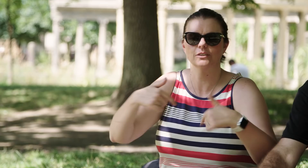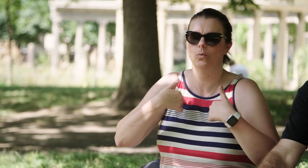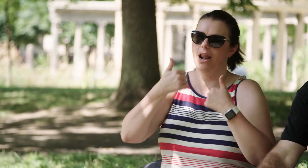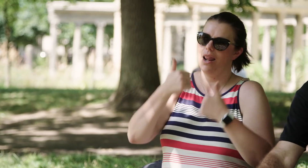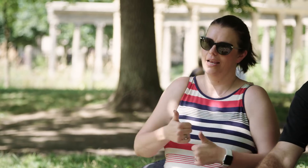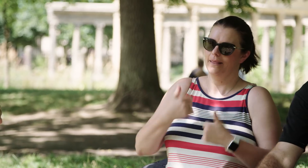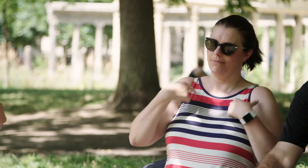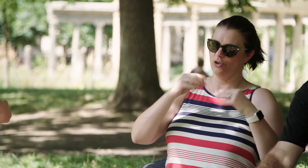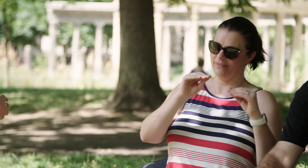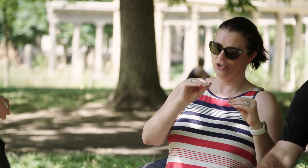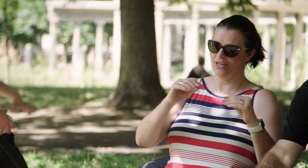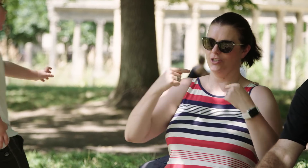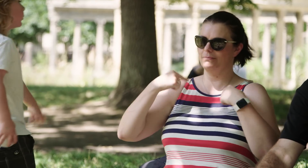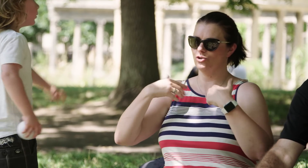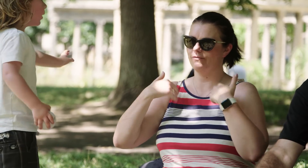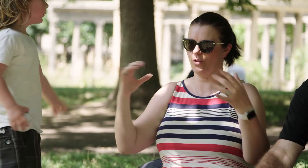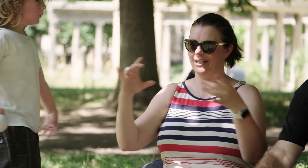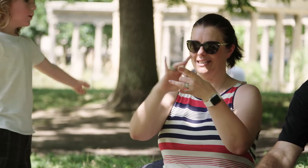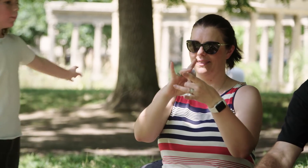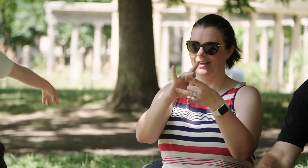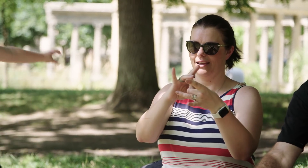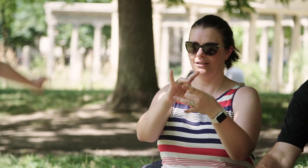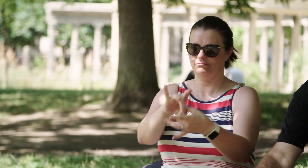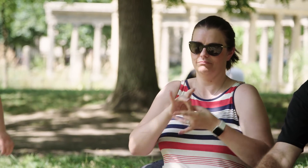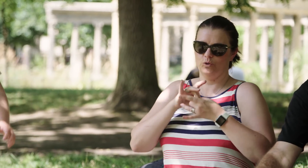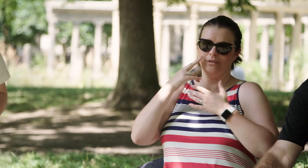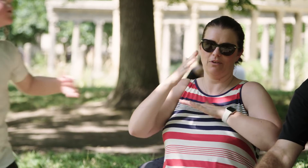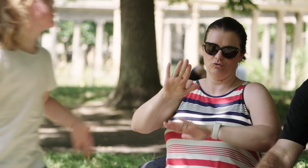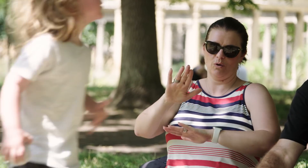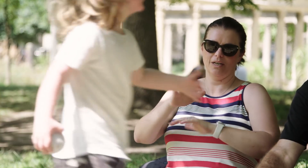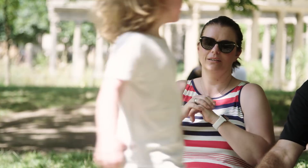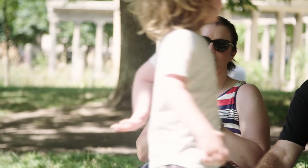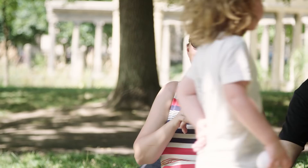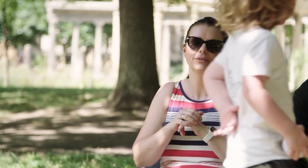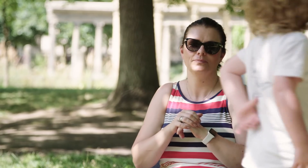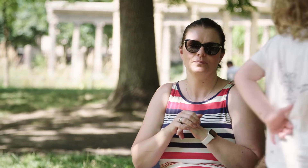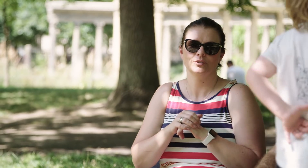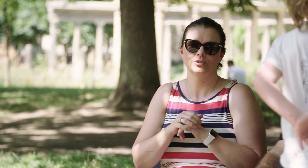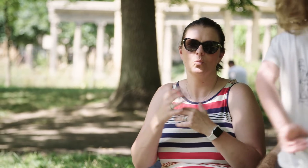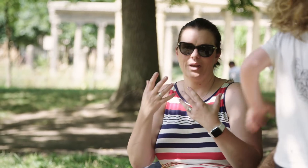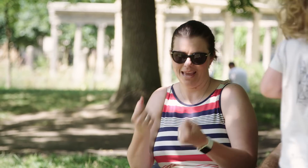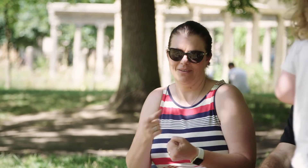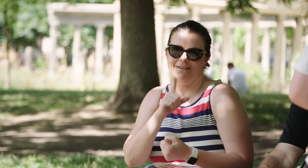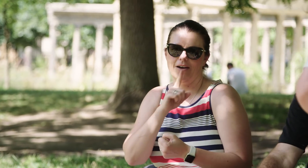They're not able to engage with the families at all. We're really fortunate that we have the Ministry of Ed and the Ministry of Health engaging with Deaf Aotearoa